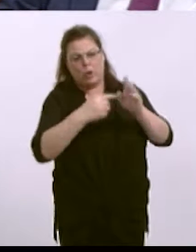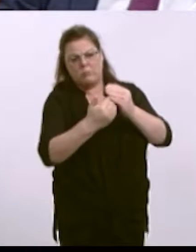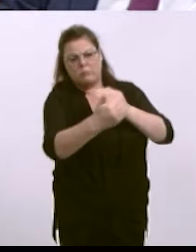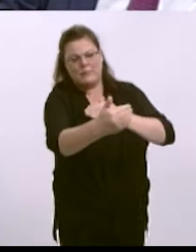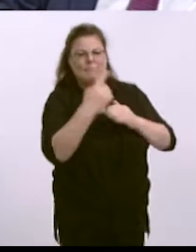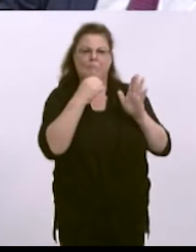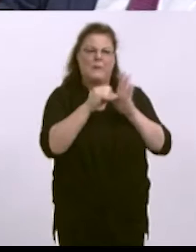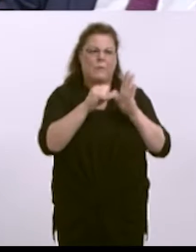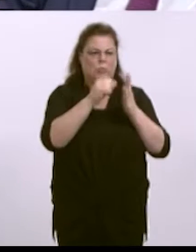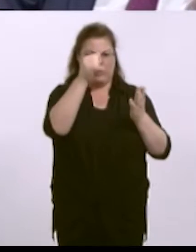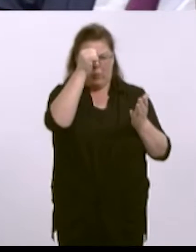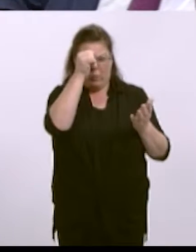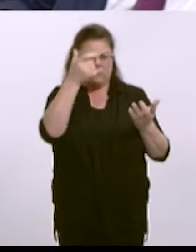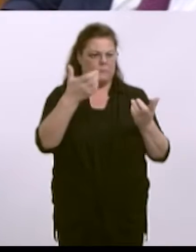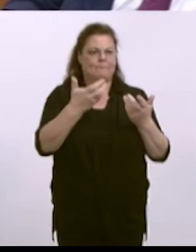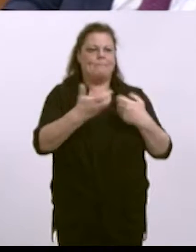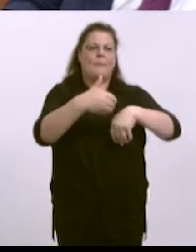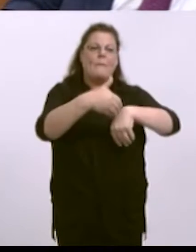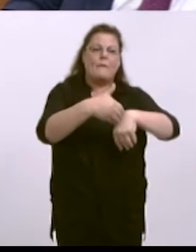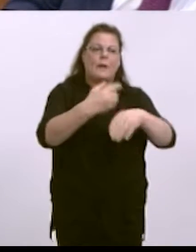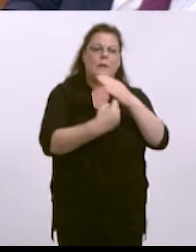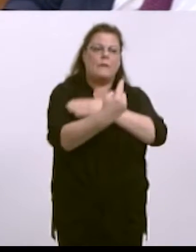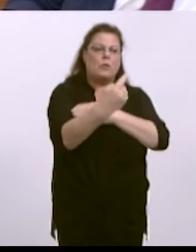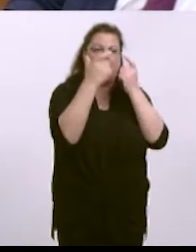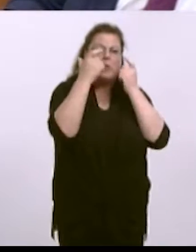thereíll be on individual items of legislation passed by the Assembly. Of course, what we